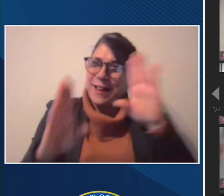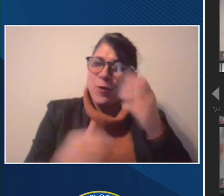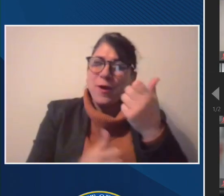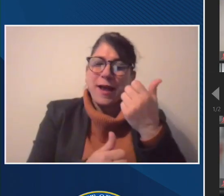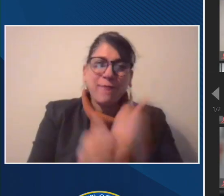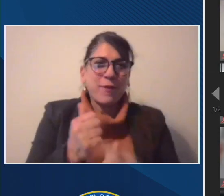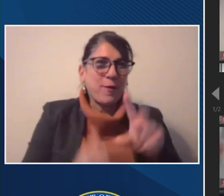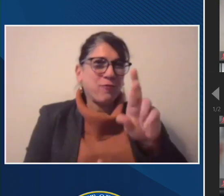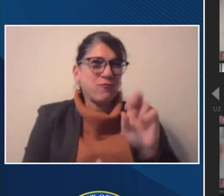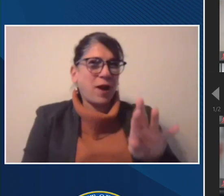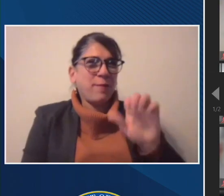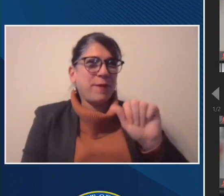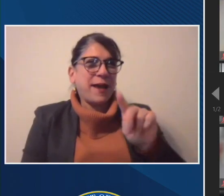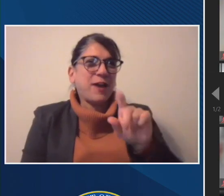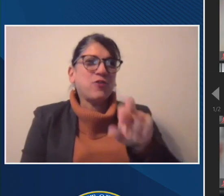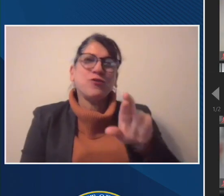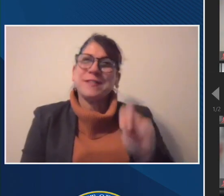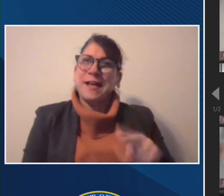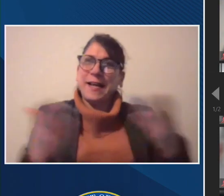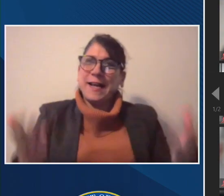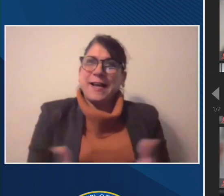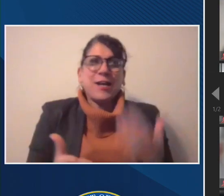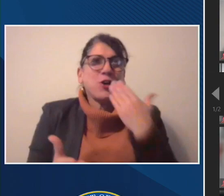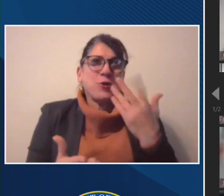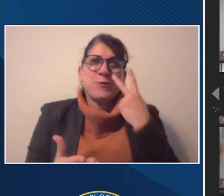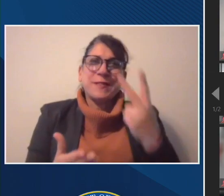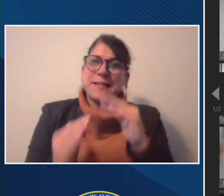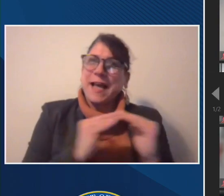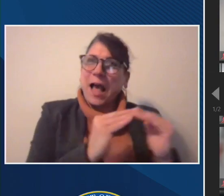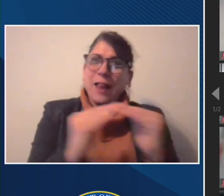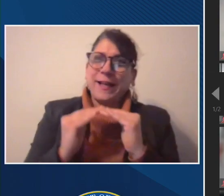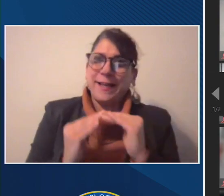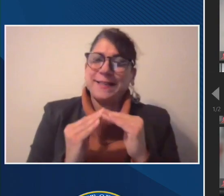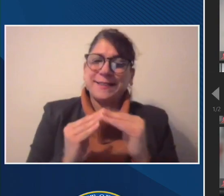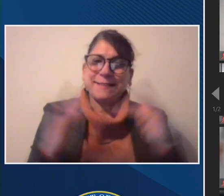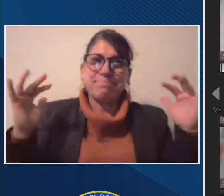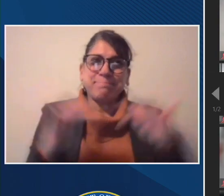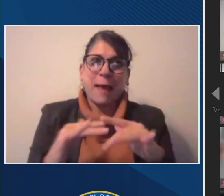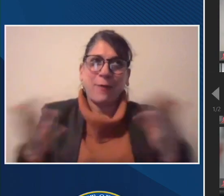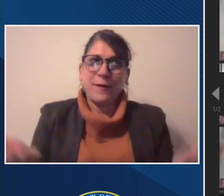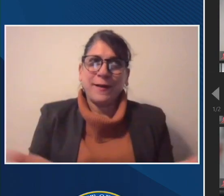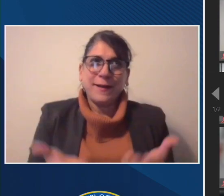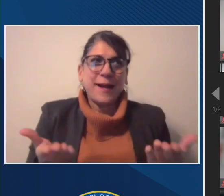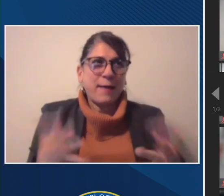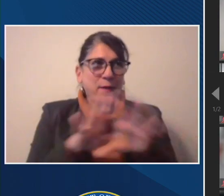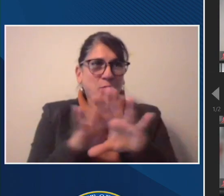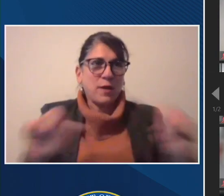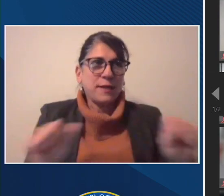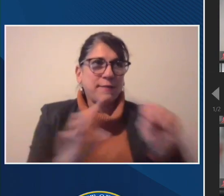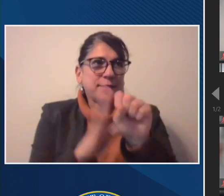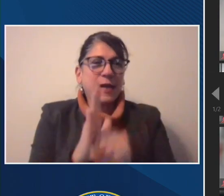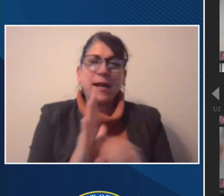Very good to see a bunch of colleagues gathered. I am the president of the State Higher Education Executive Officers